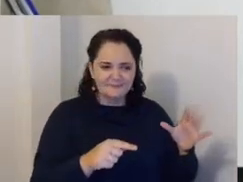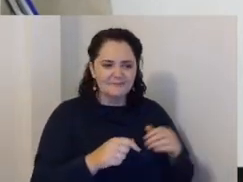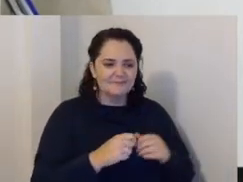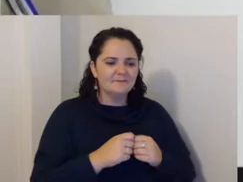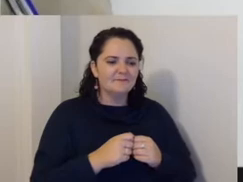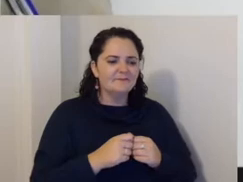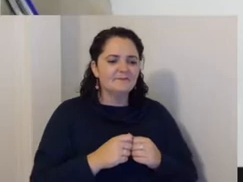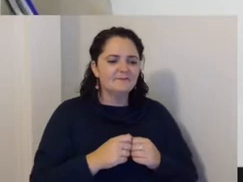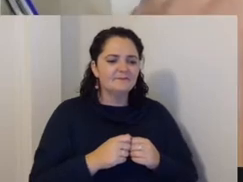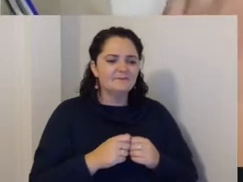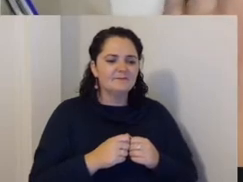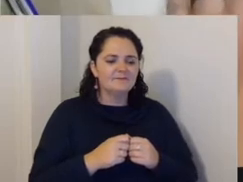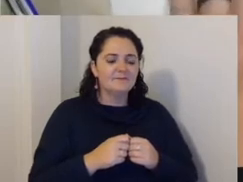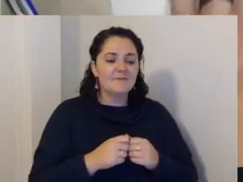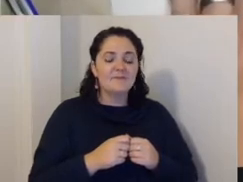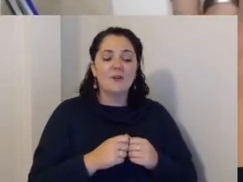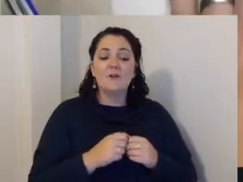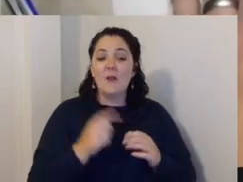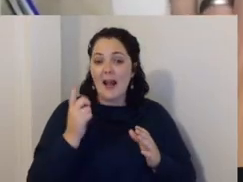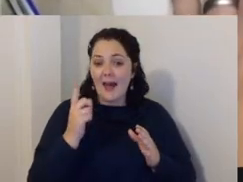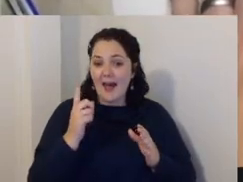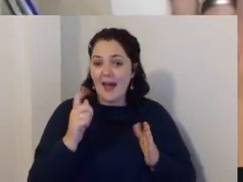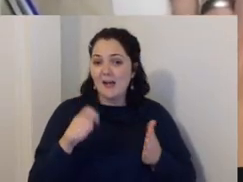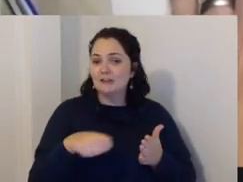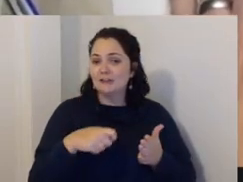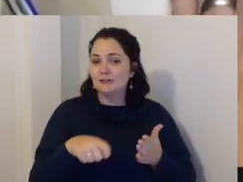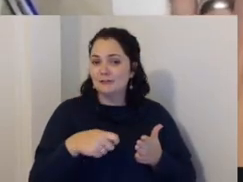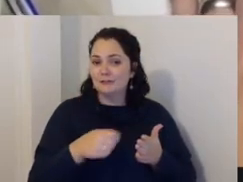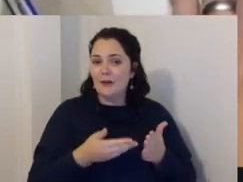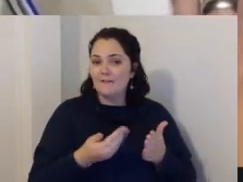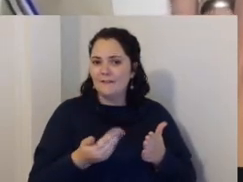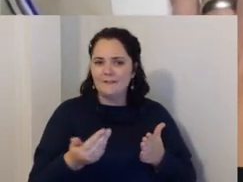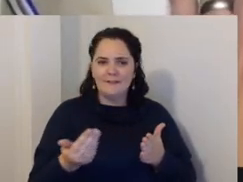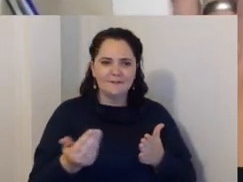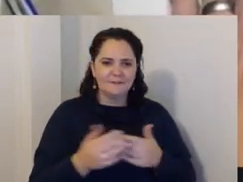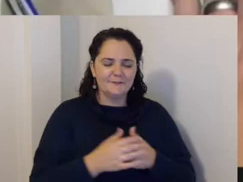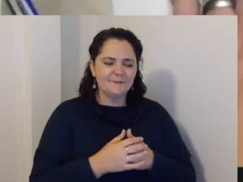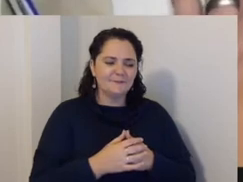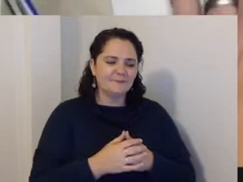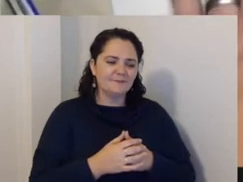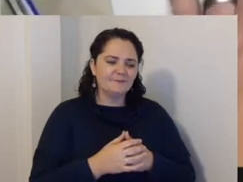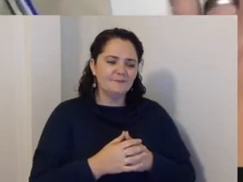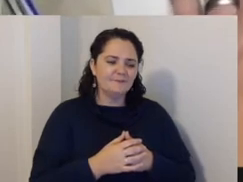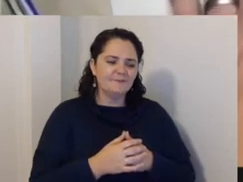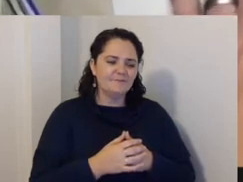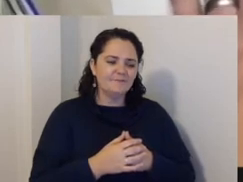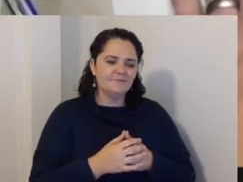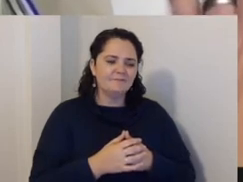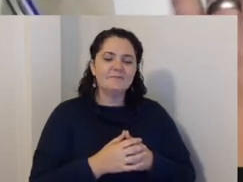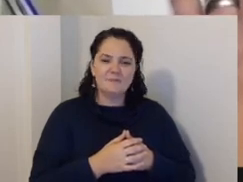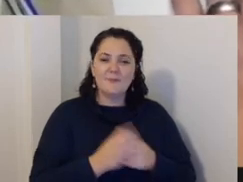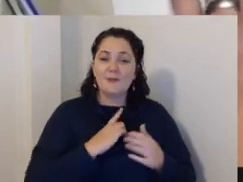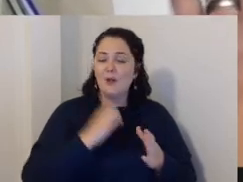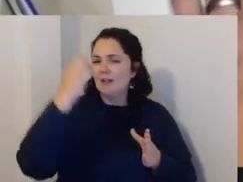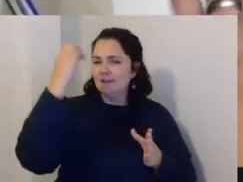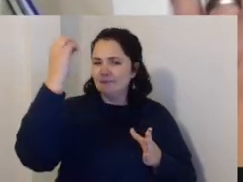highlights so now I can quite clearly see where I have that highlight right there on Atticus's chest